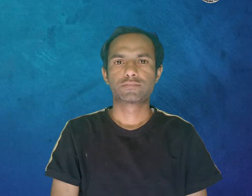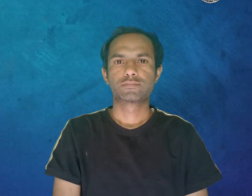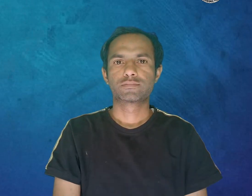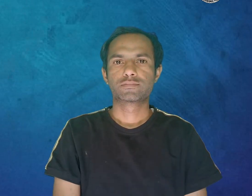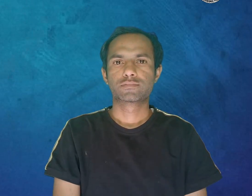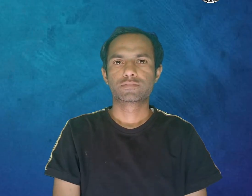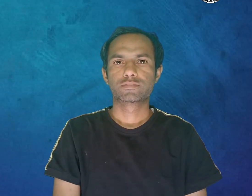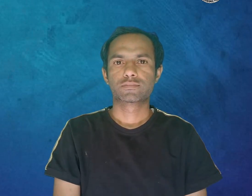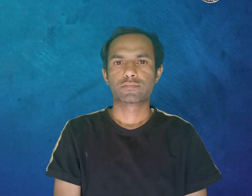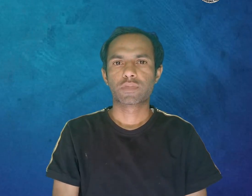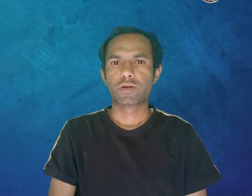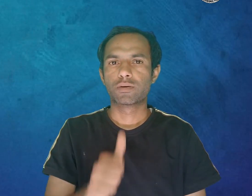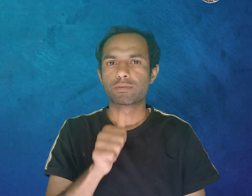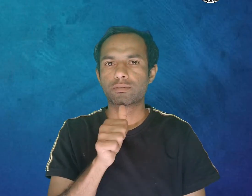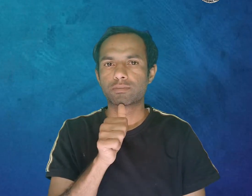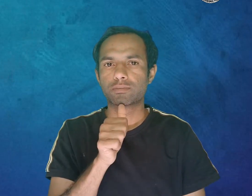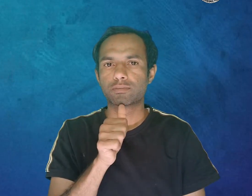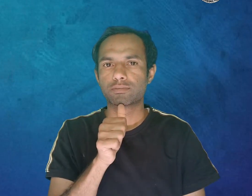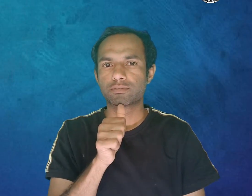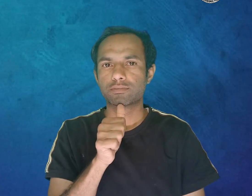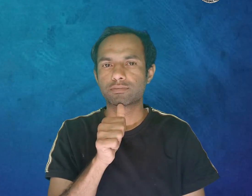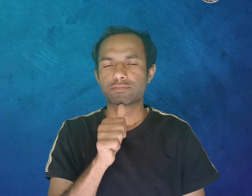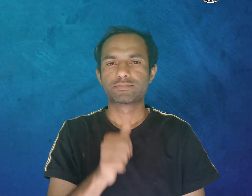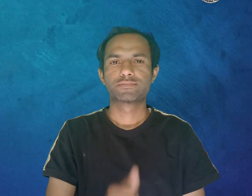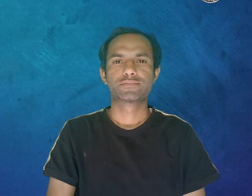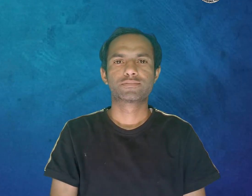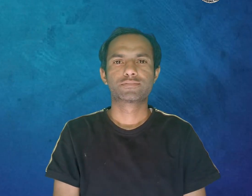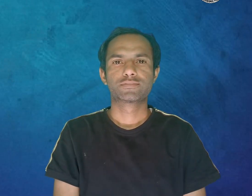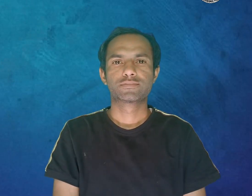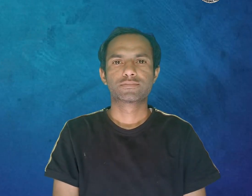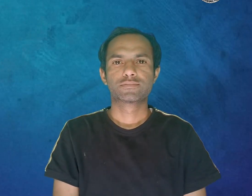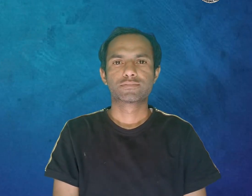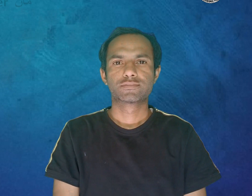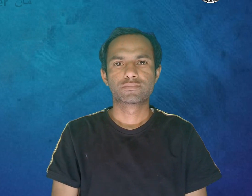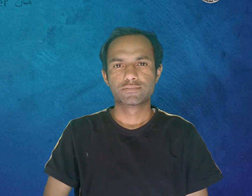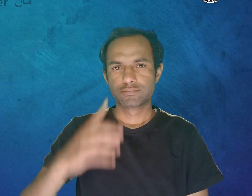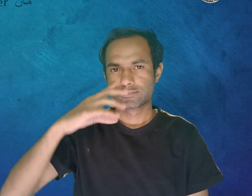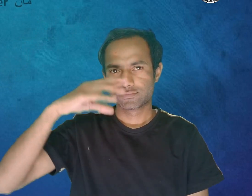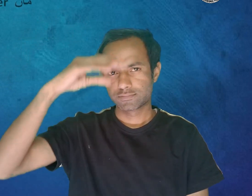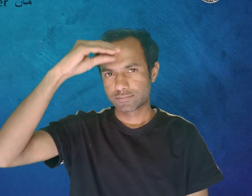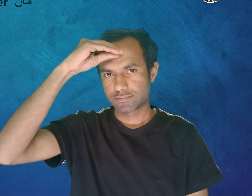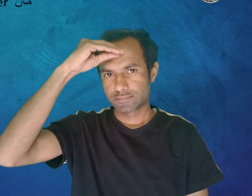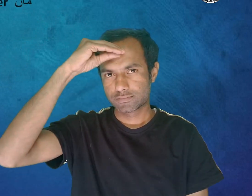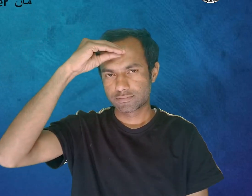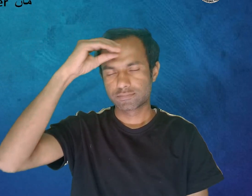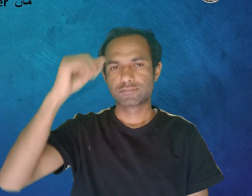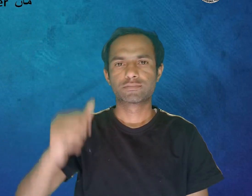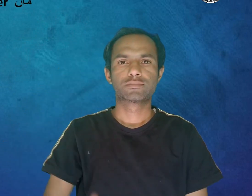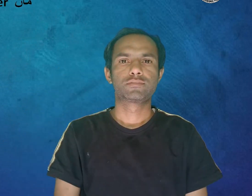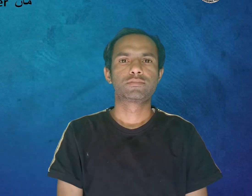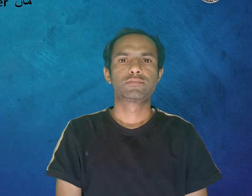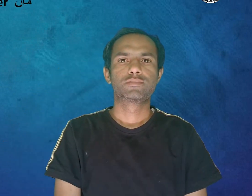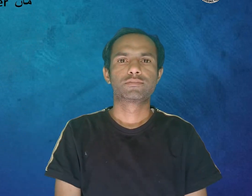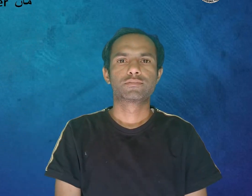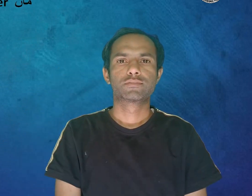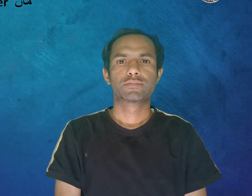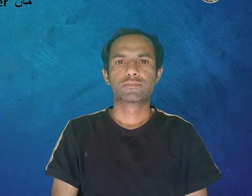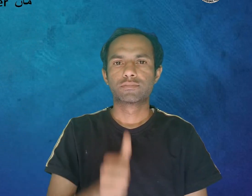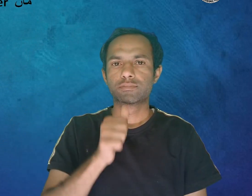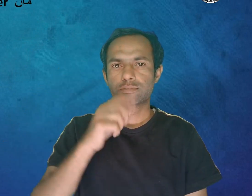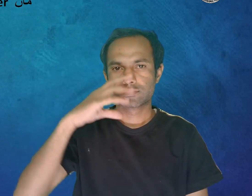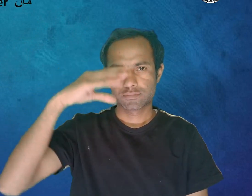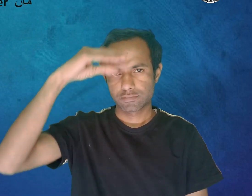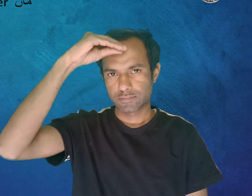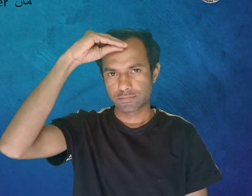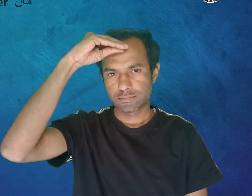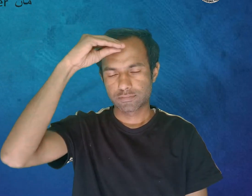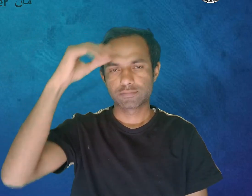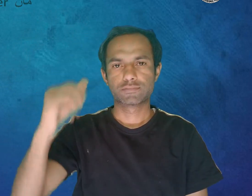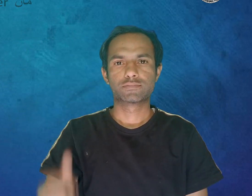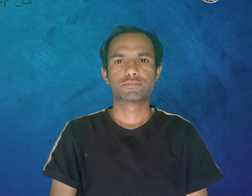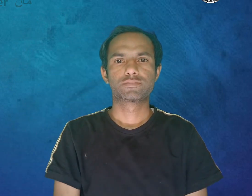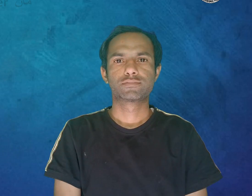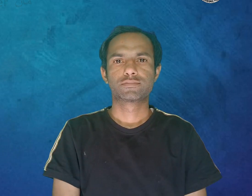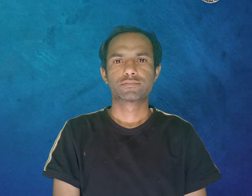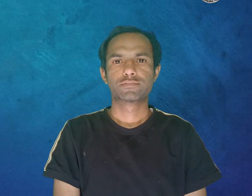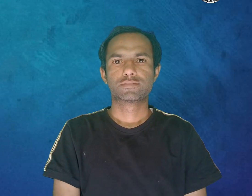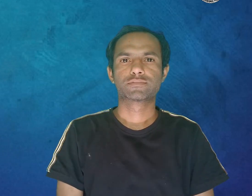Father , Mother , Parents